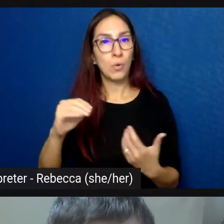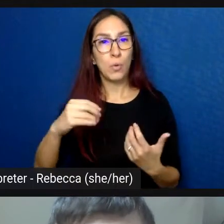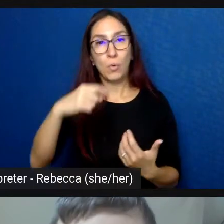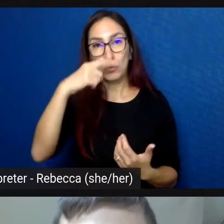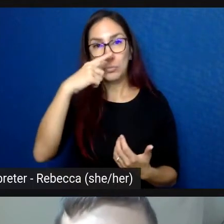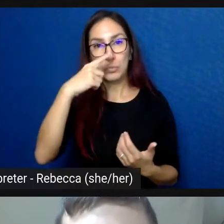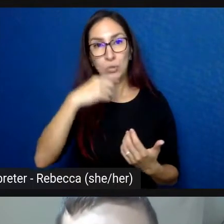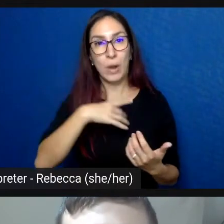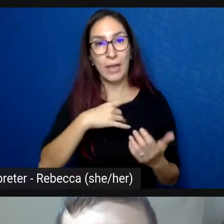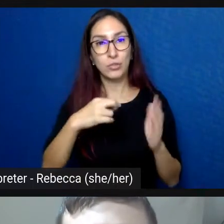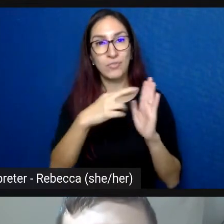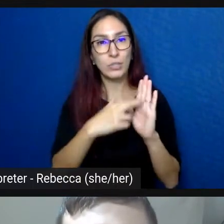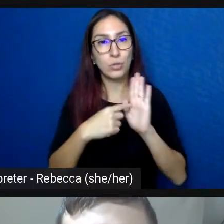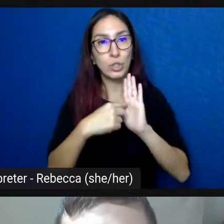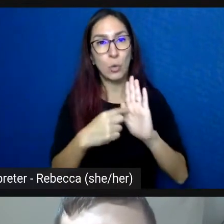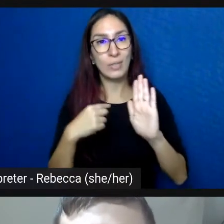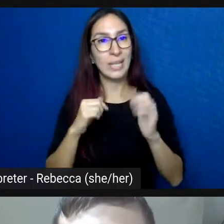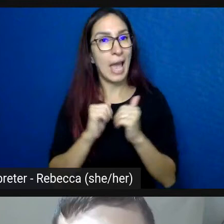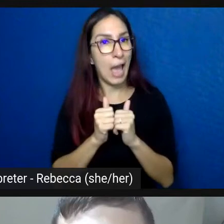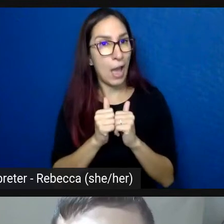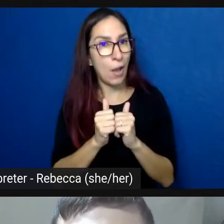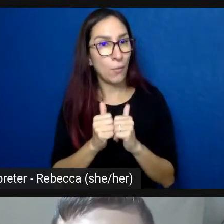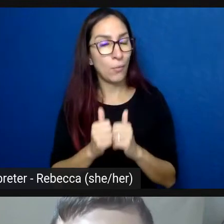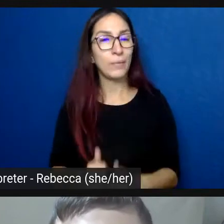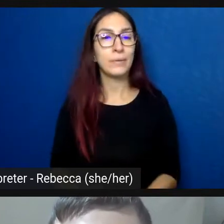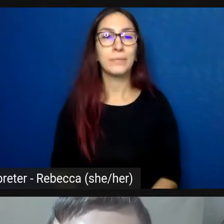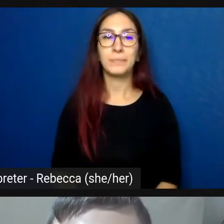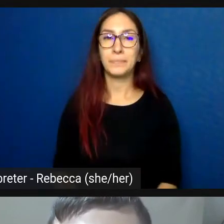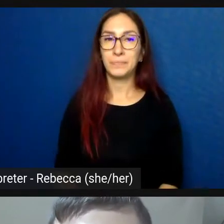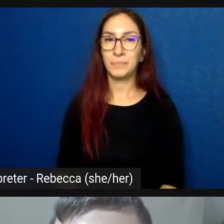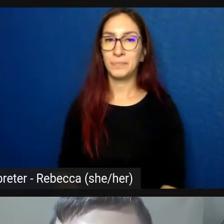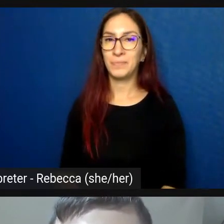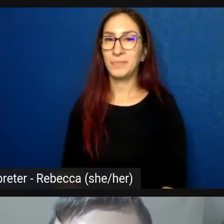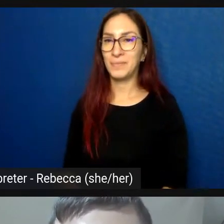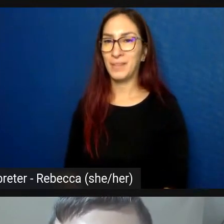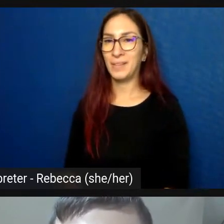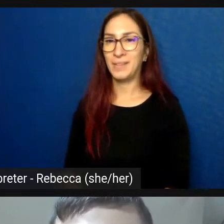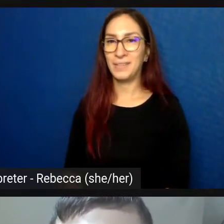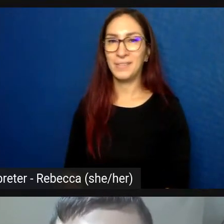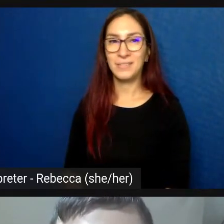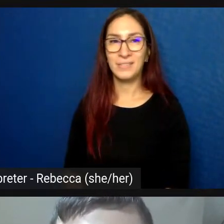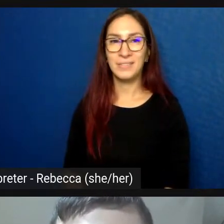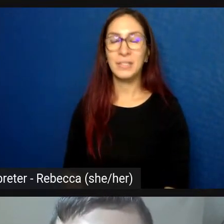Well, since we had a quick meeting on Friday